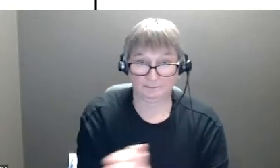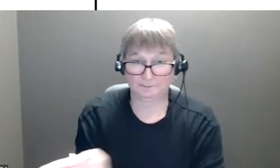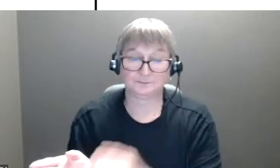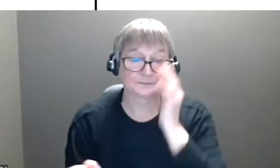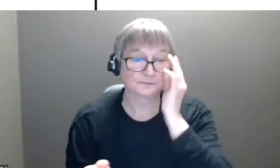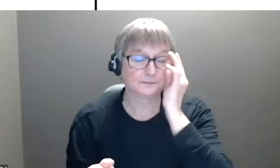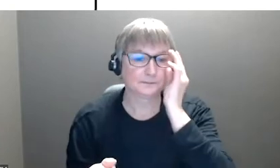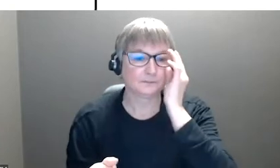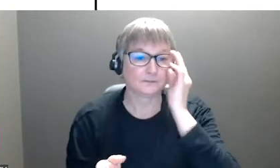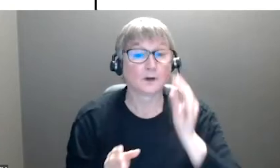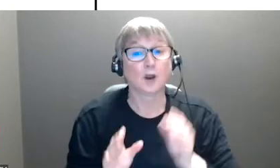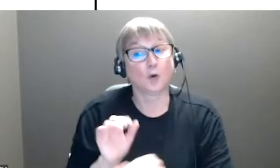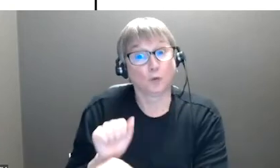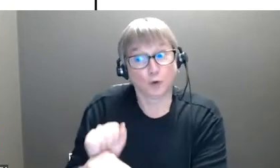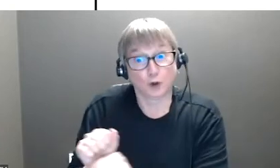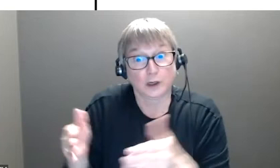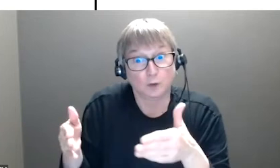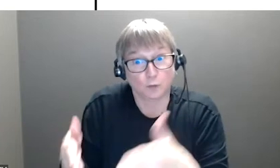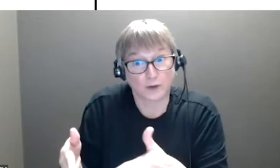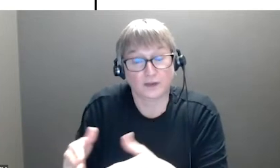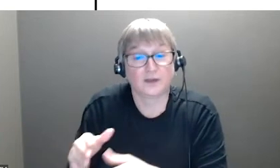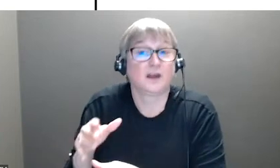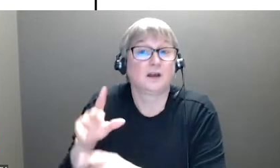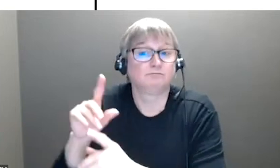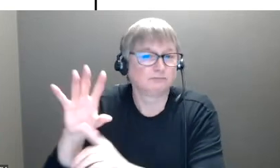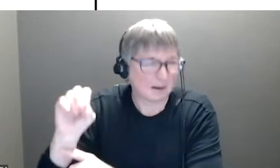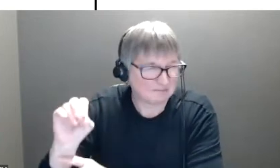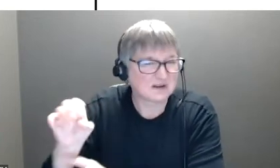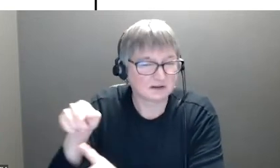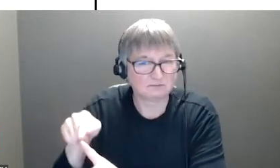projects that aim to raise awareness of the benefits of hiring persons with disabilities,